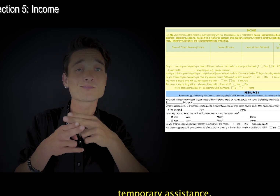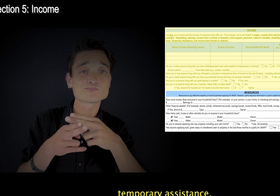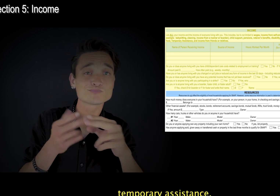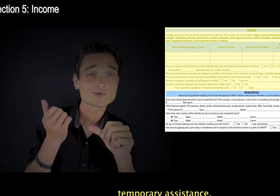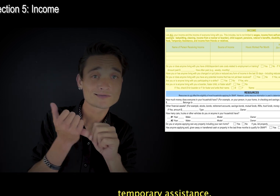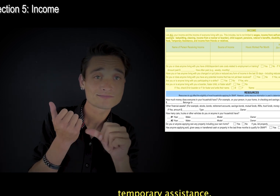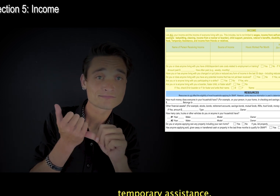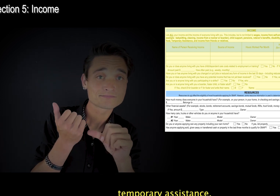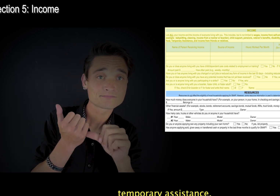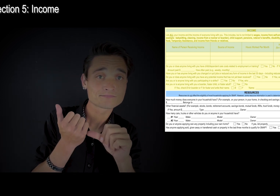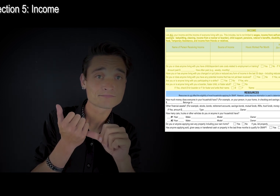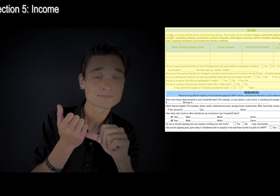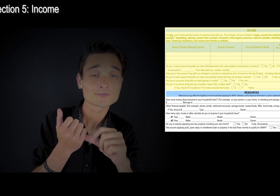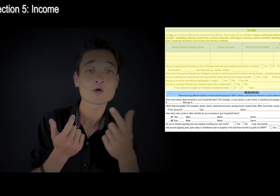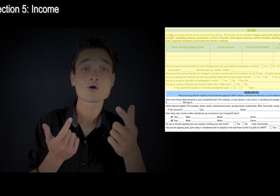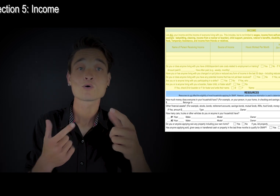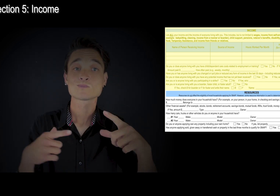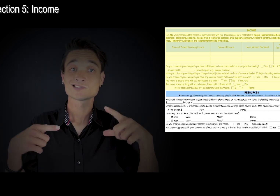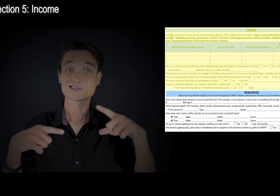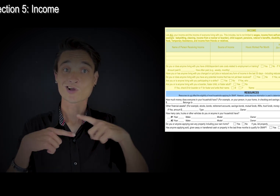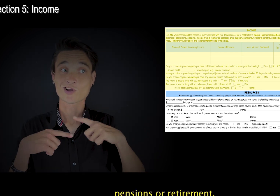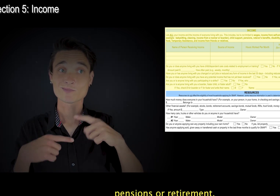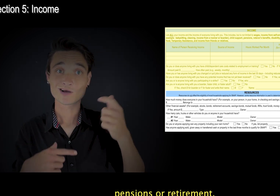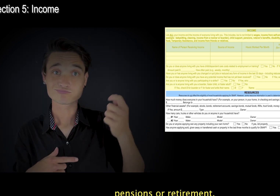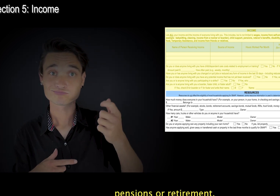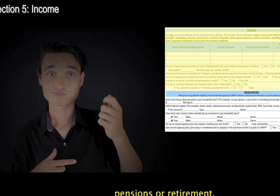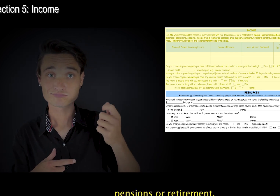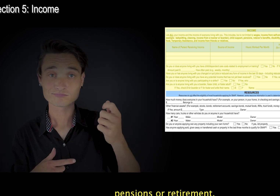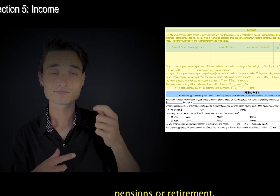temporary assistance, pensions or retirement,